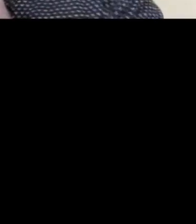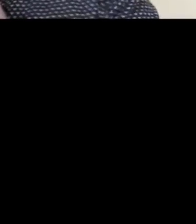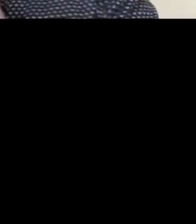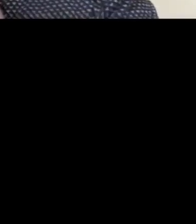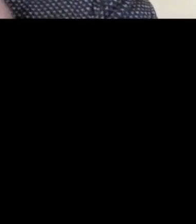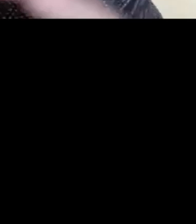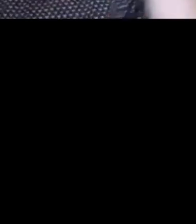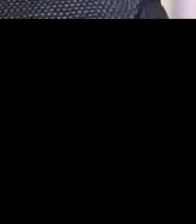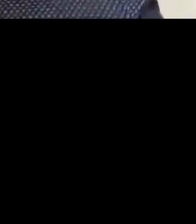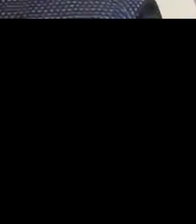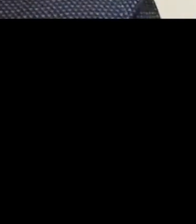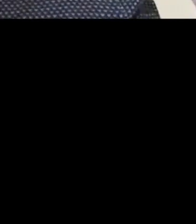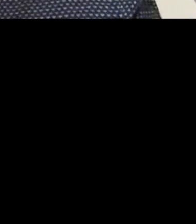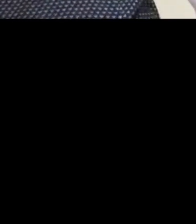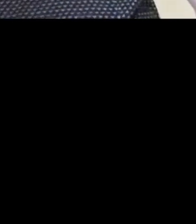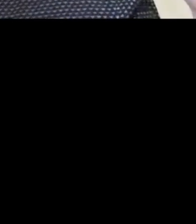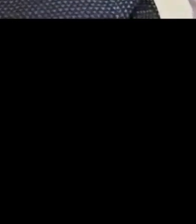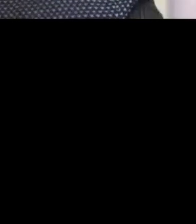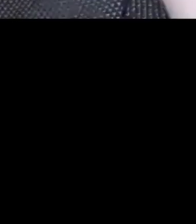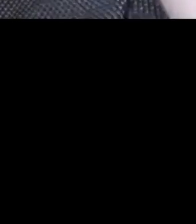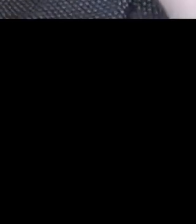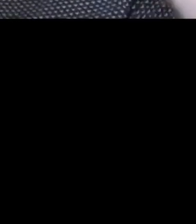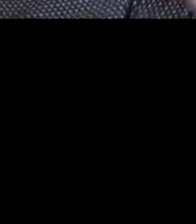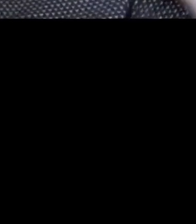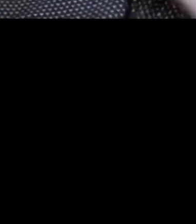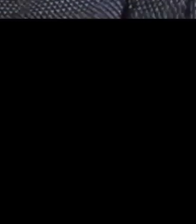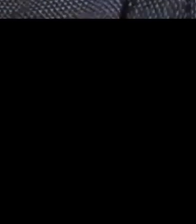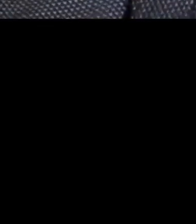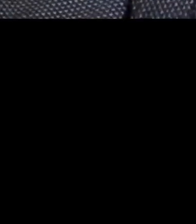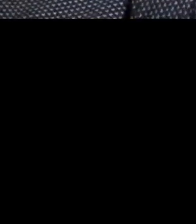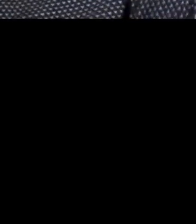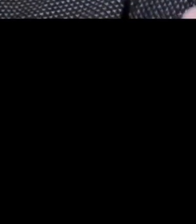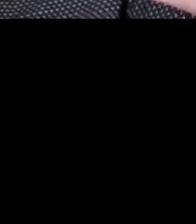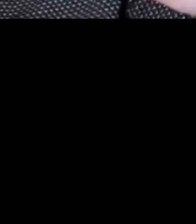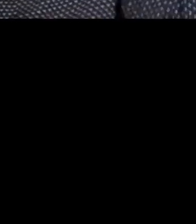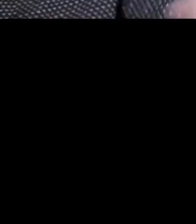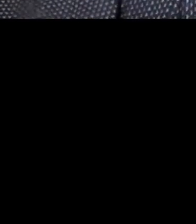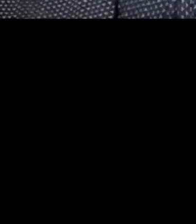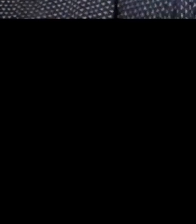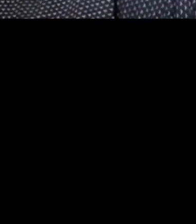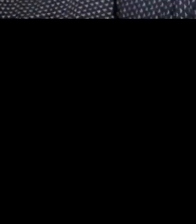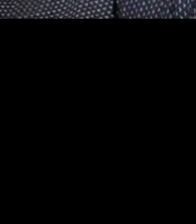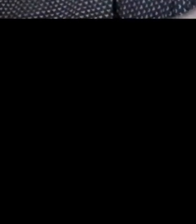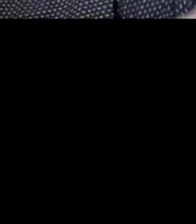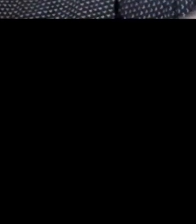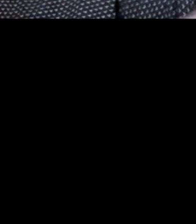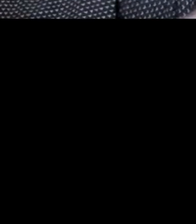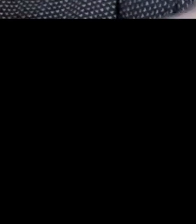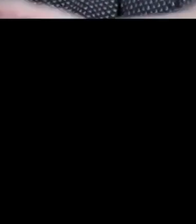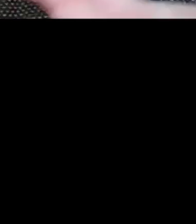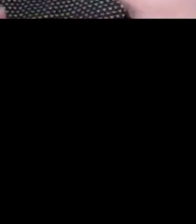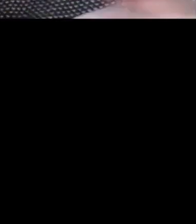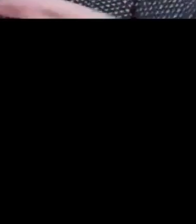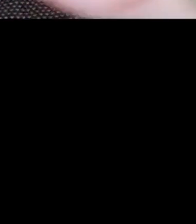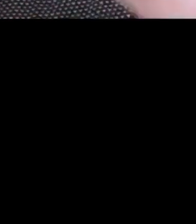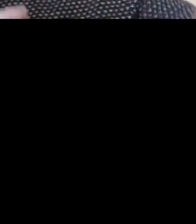and then the final toolkit will be virtually hosted and we'll develop, you know,